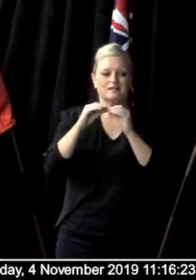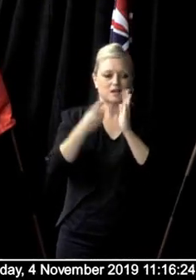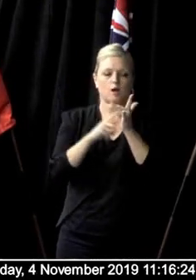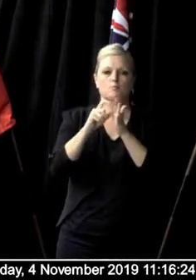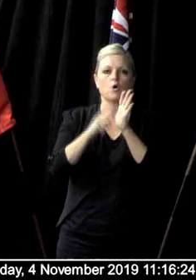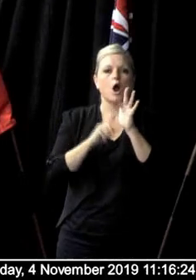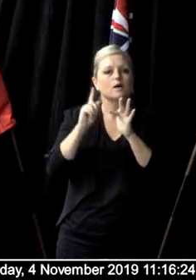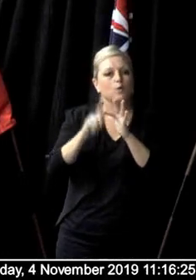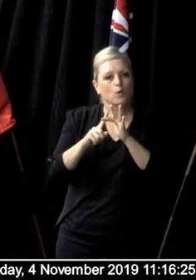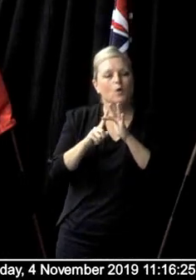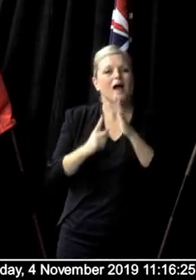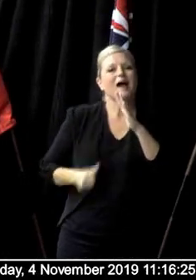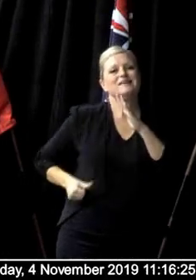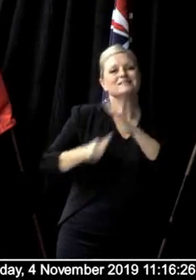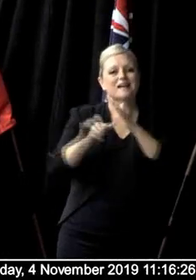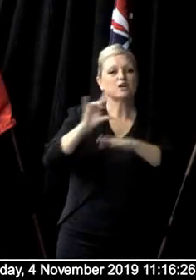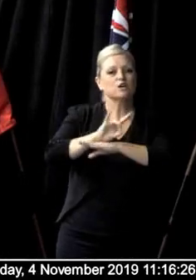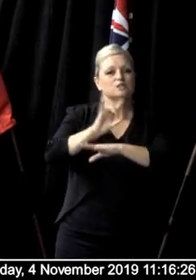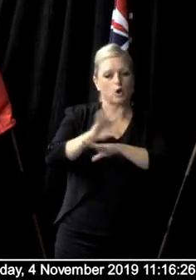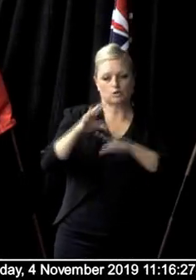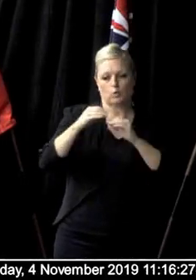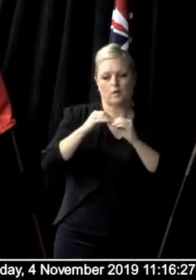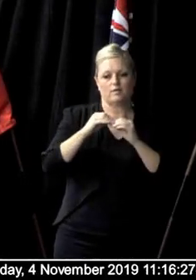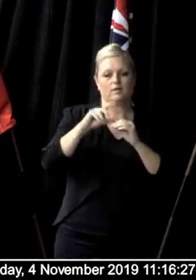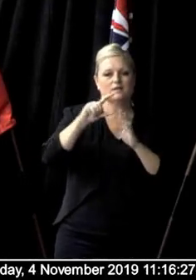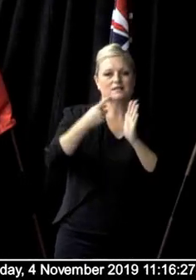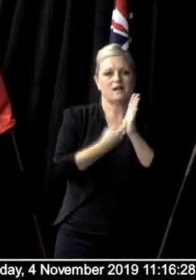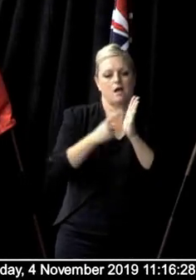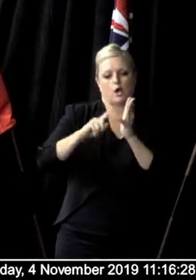with the Community Resource Unit, or CRU.